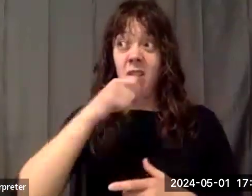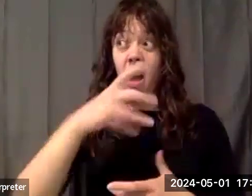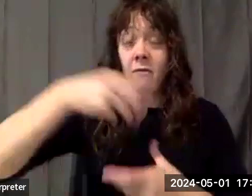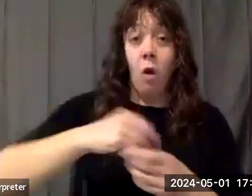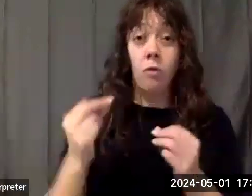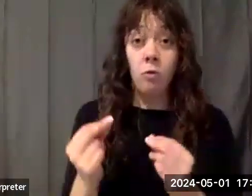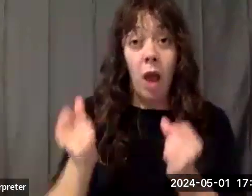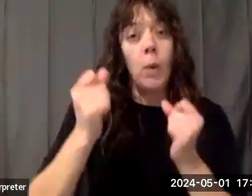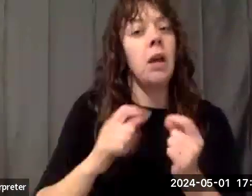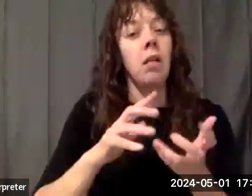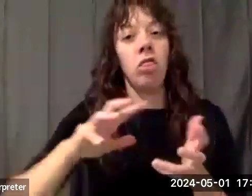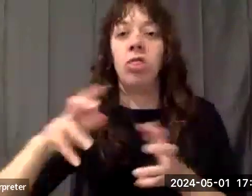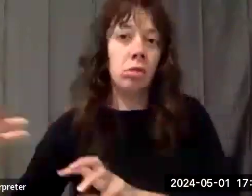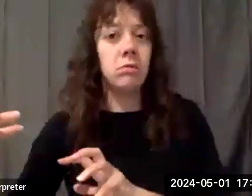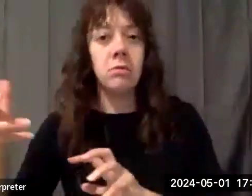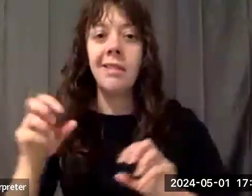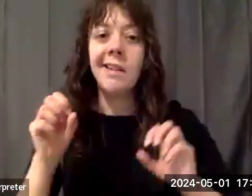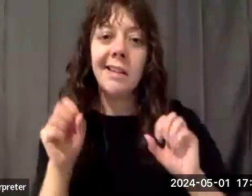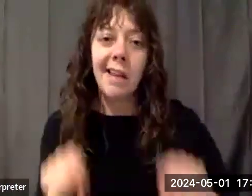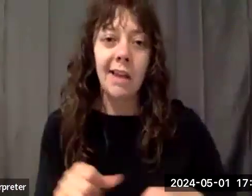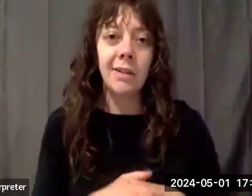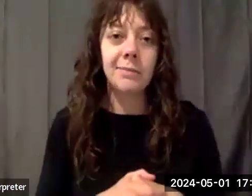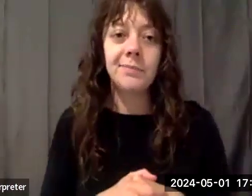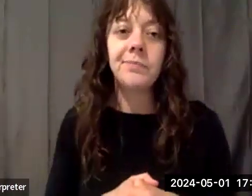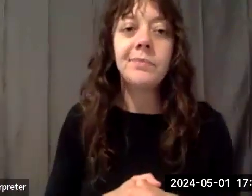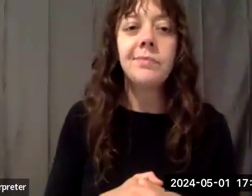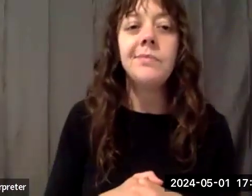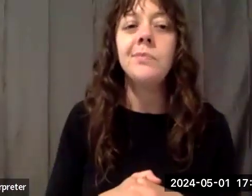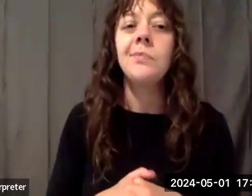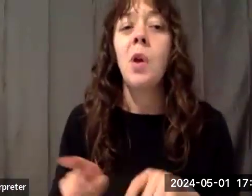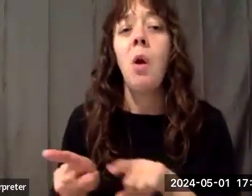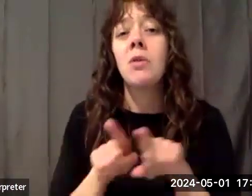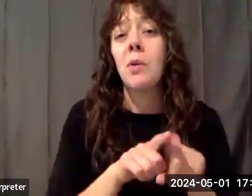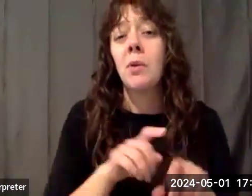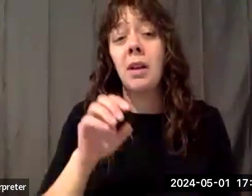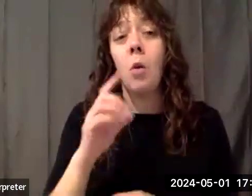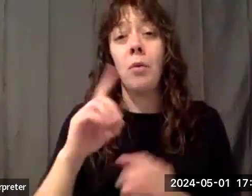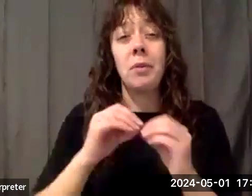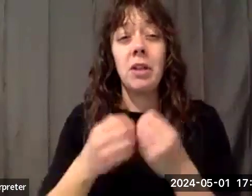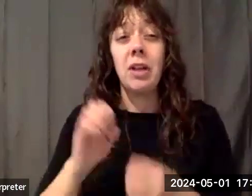The VOP, excuse me, the EBOP also has an independent authority and then D, it has its authority,